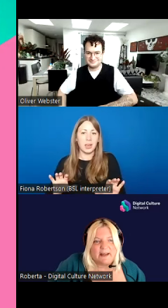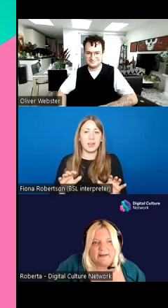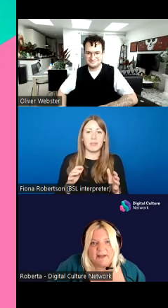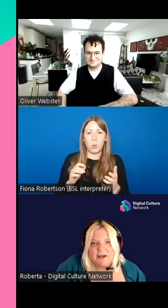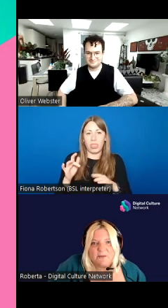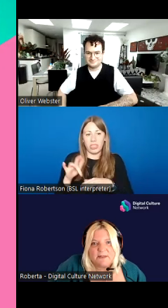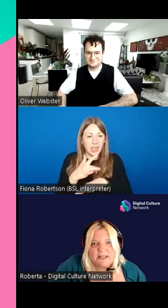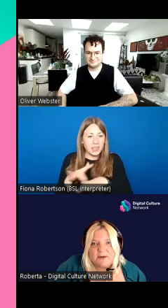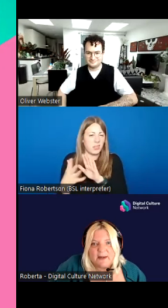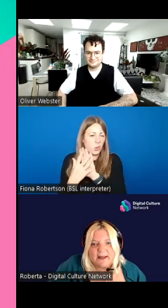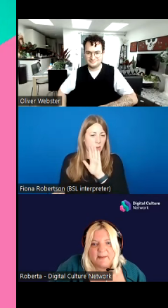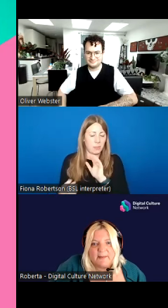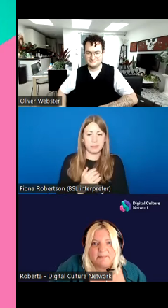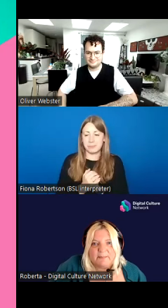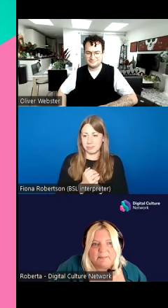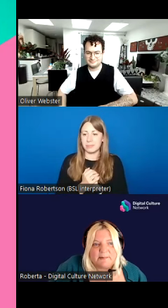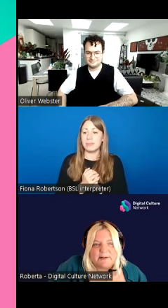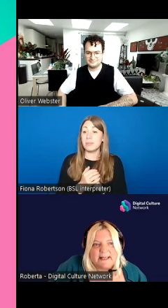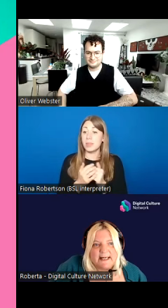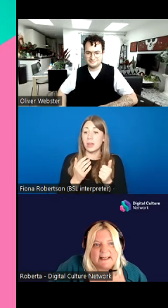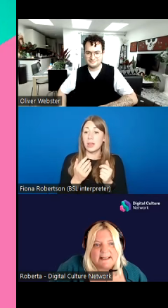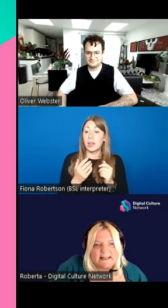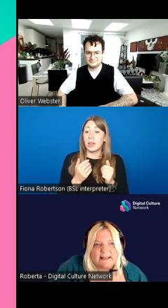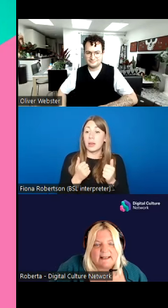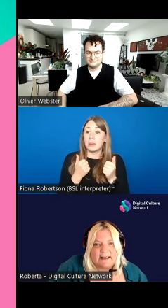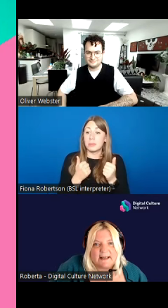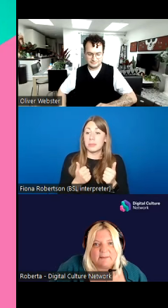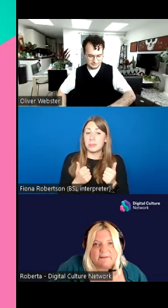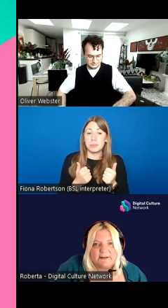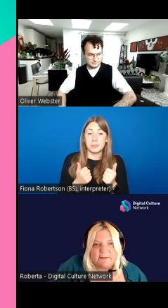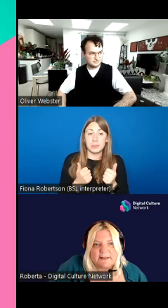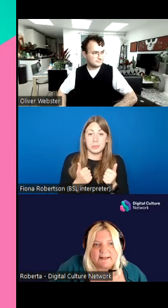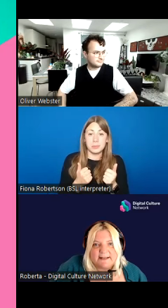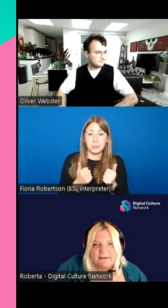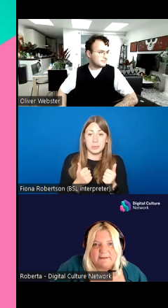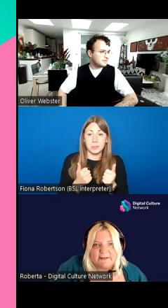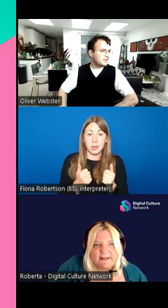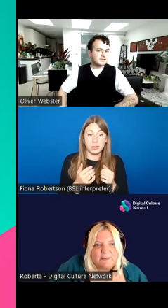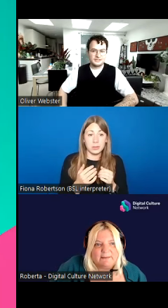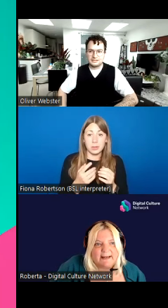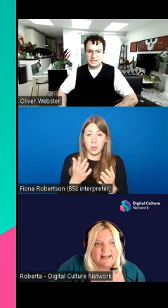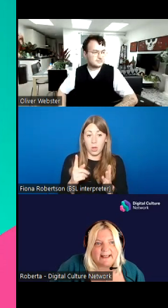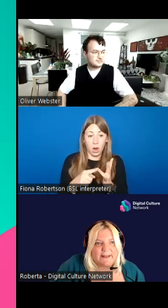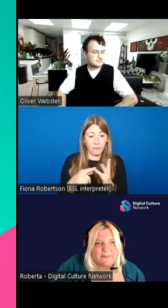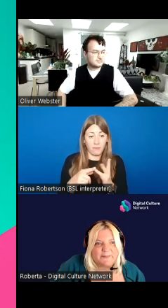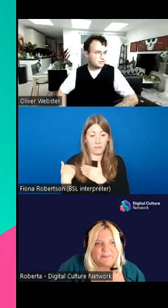If you want to proceed to the final slides, Oliver, that would be really [crosstalk]